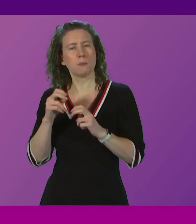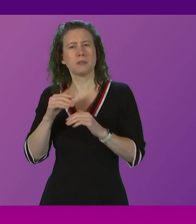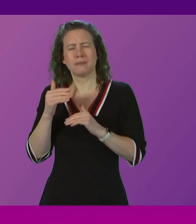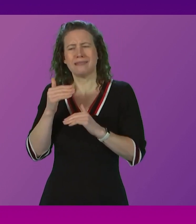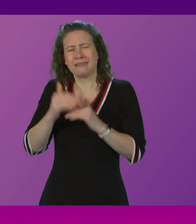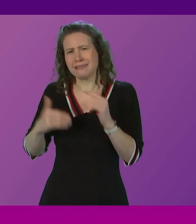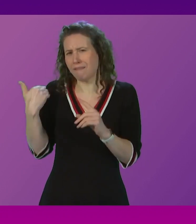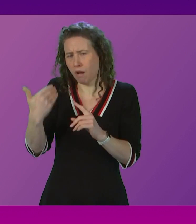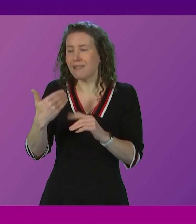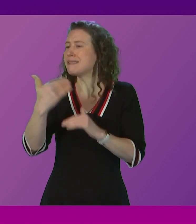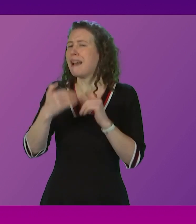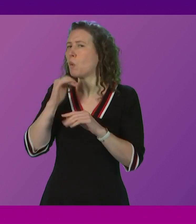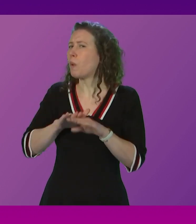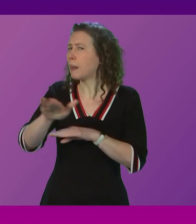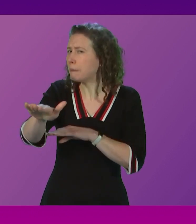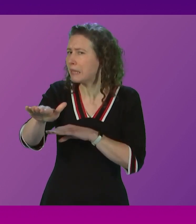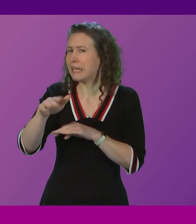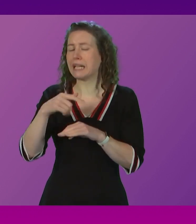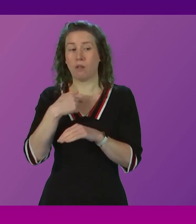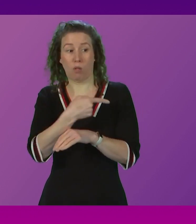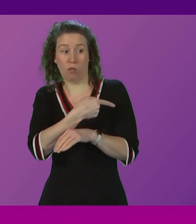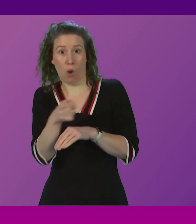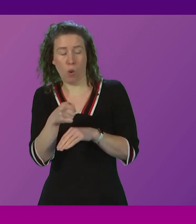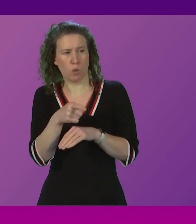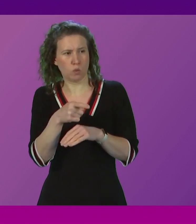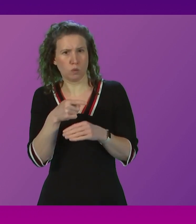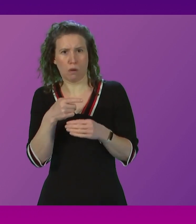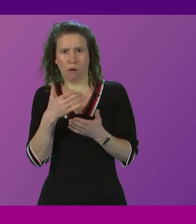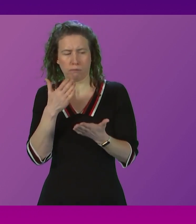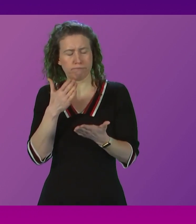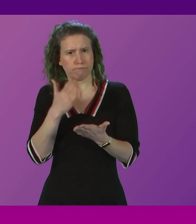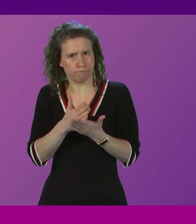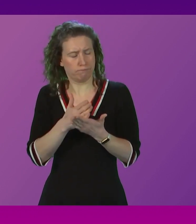never has been and never will be that those are not very real ways in which predatory